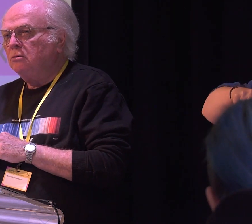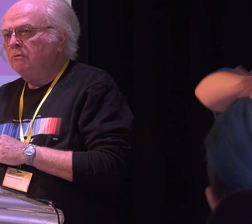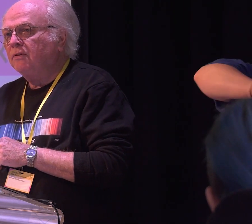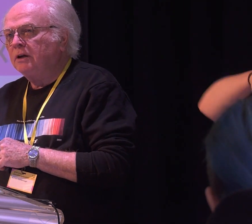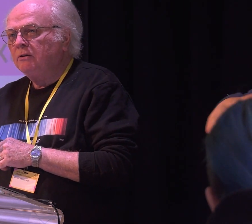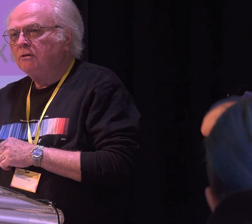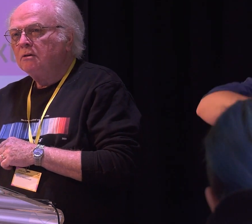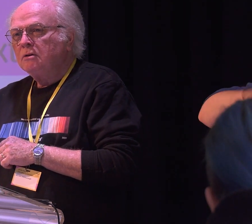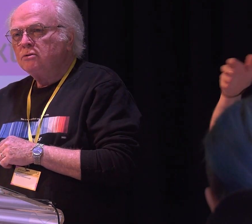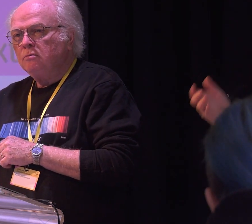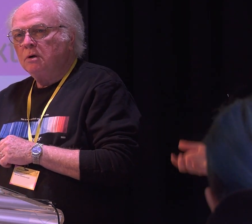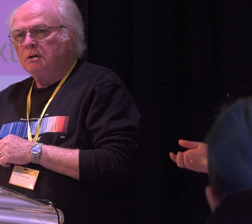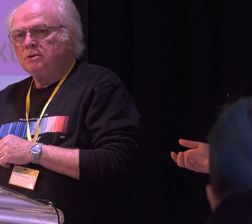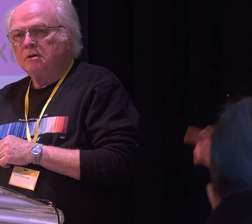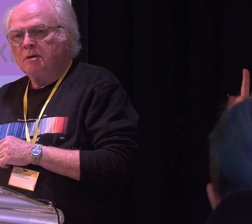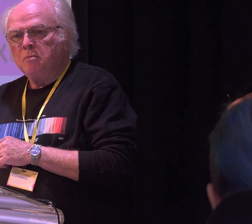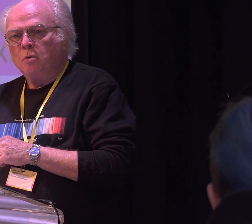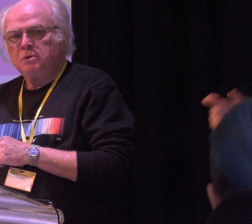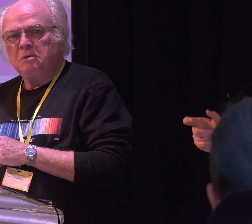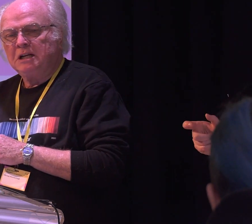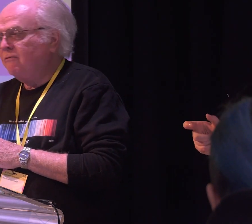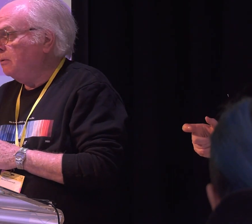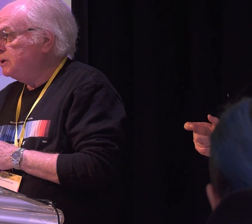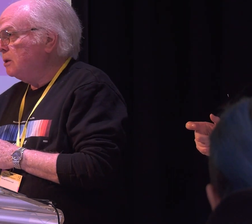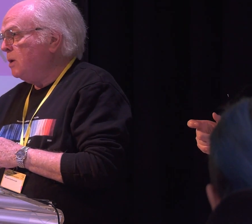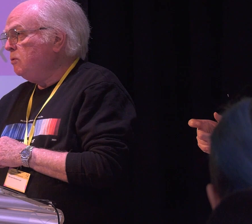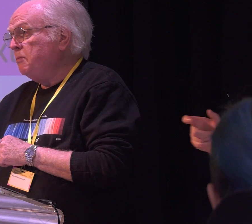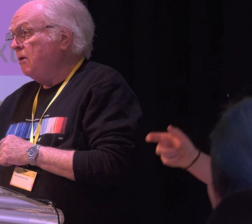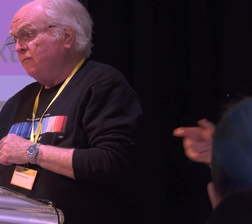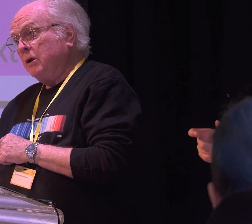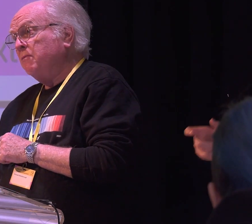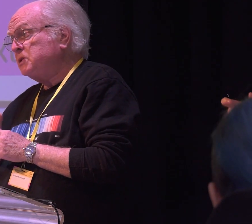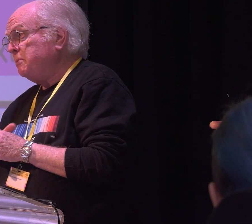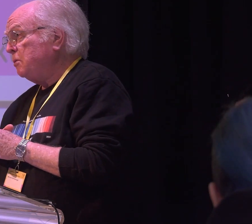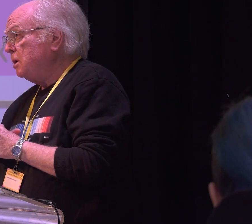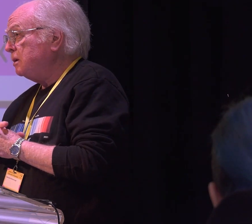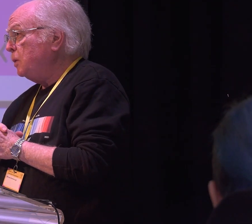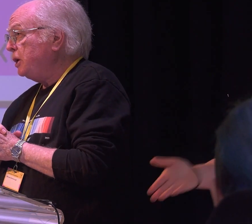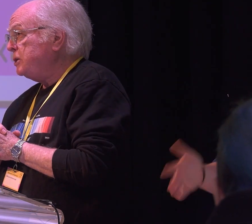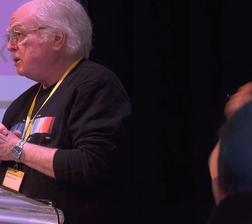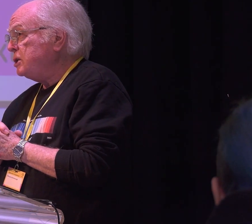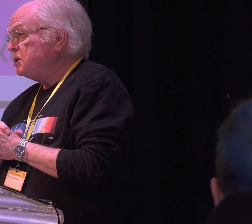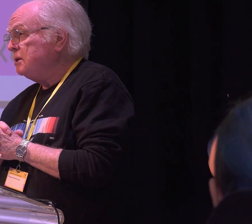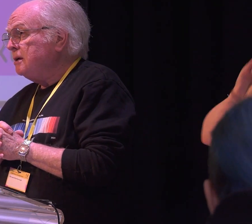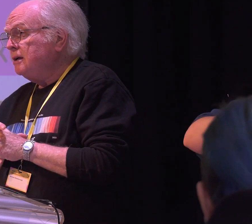you would find two words almost immediately following each other. One would very obviously be the word education.